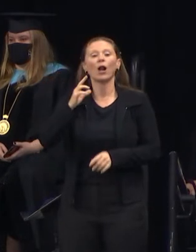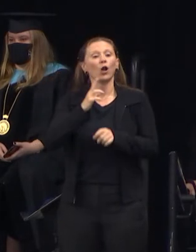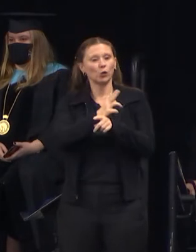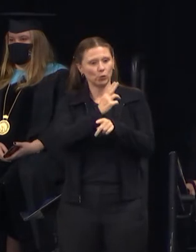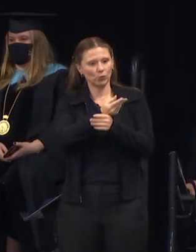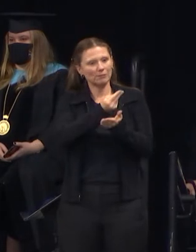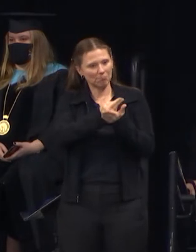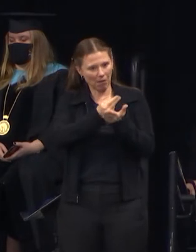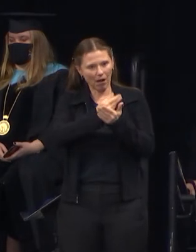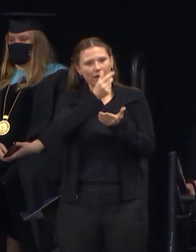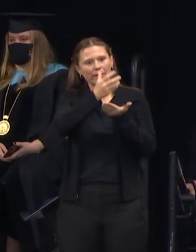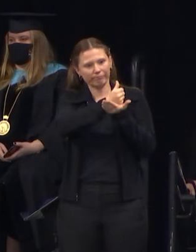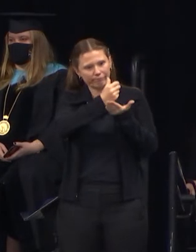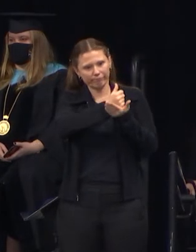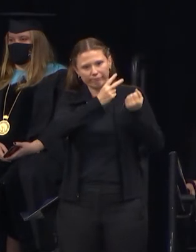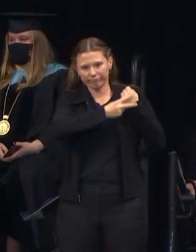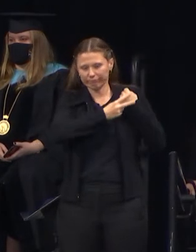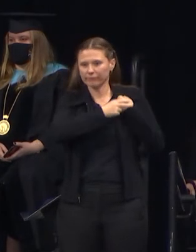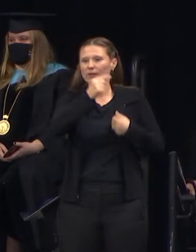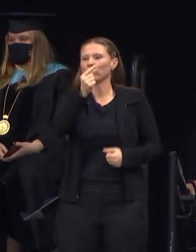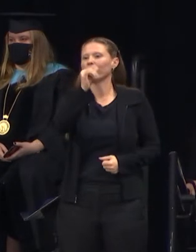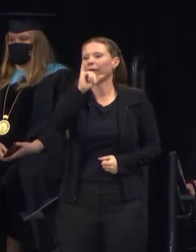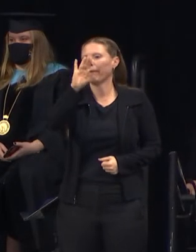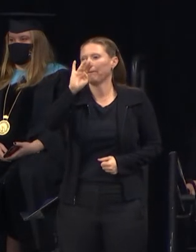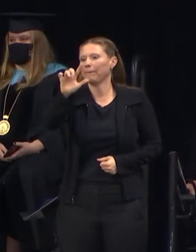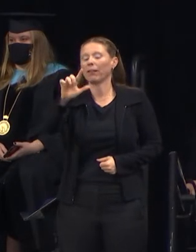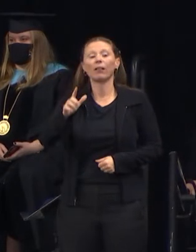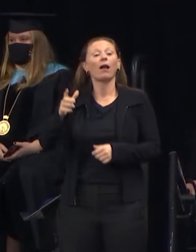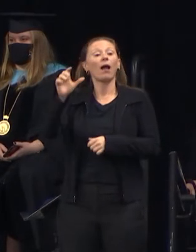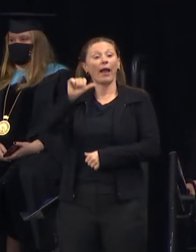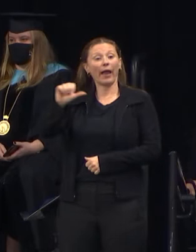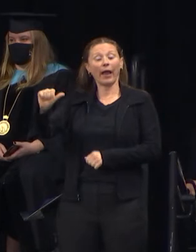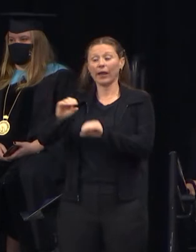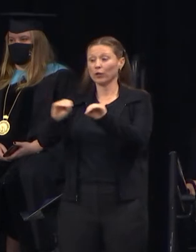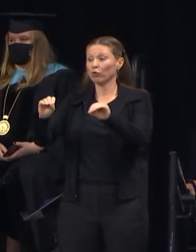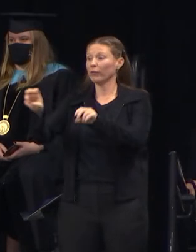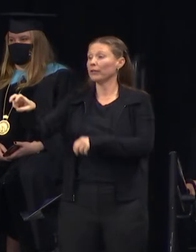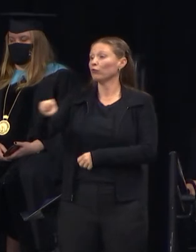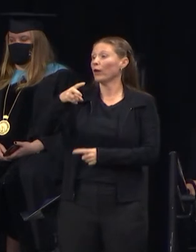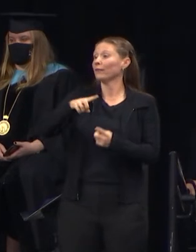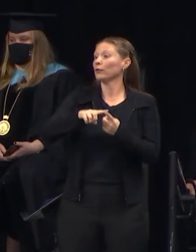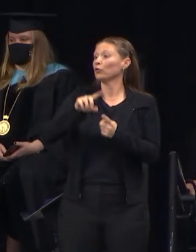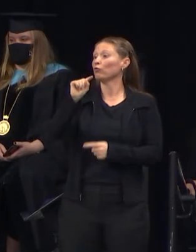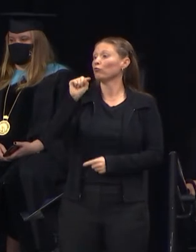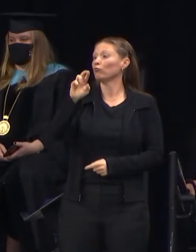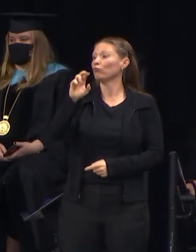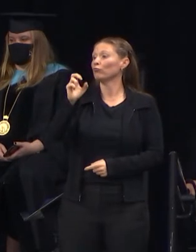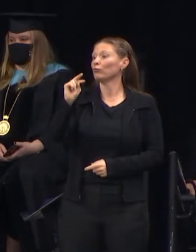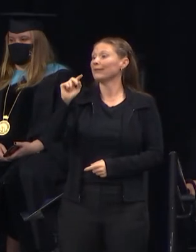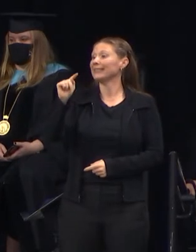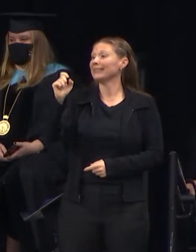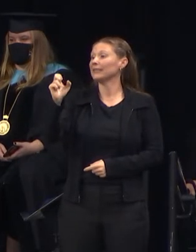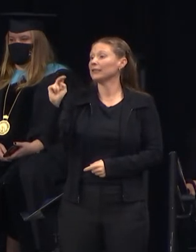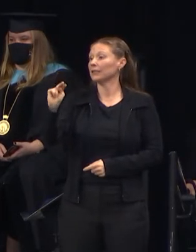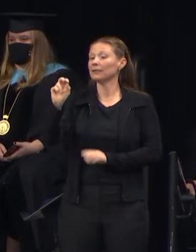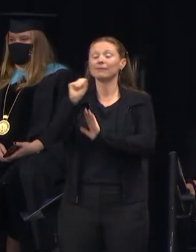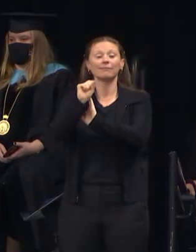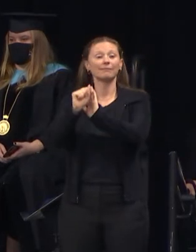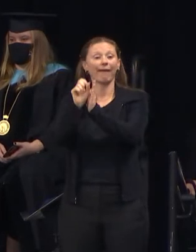And after obtaining his Associate's degree, he transferred to Trenton State College to receive his Bachelor's degree.